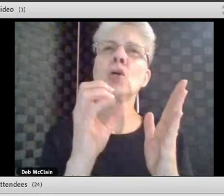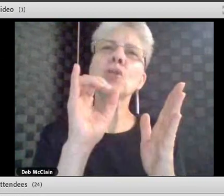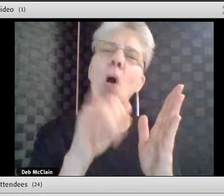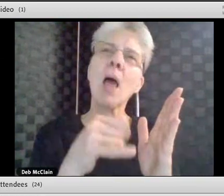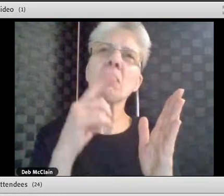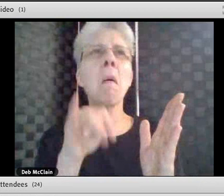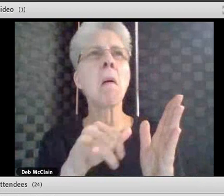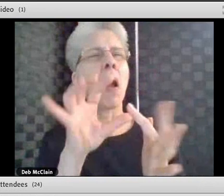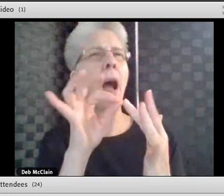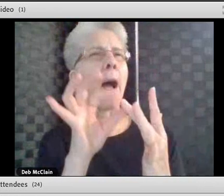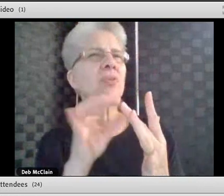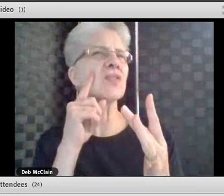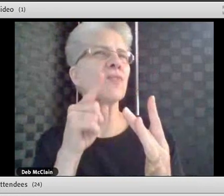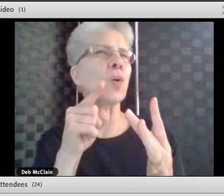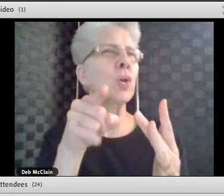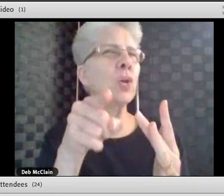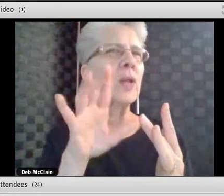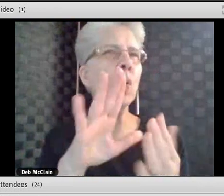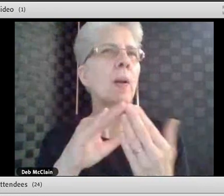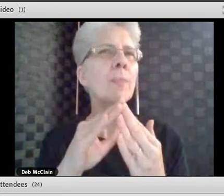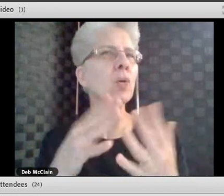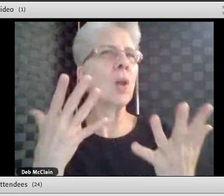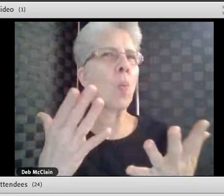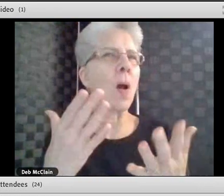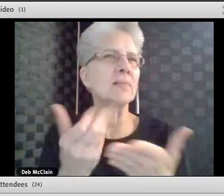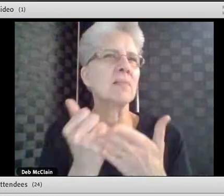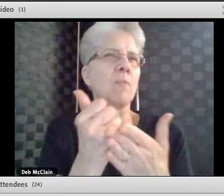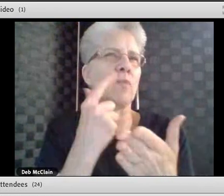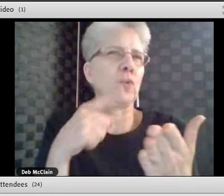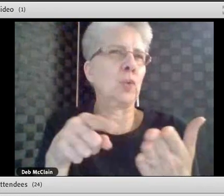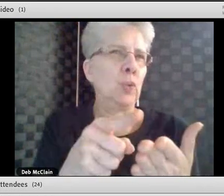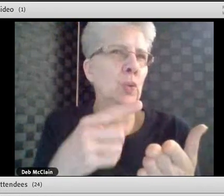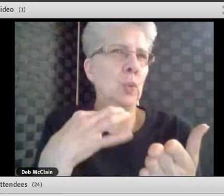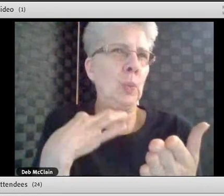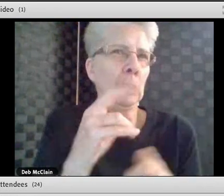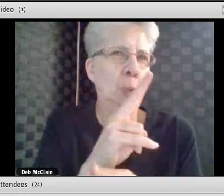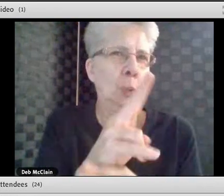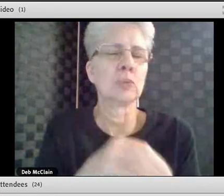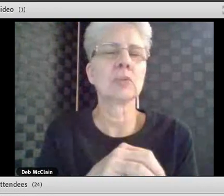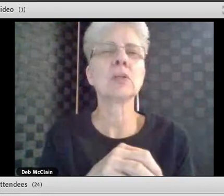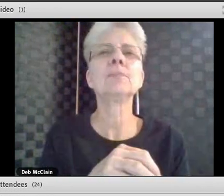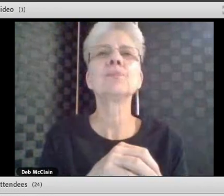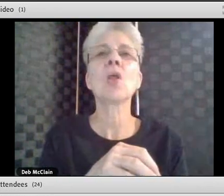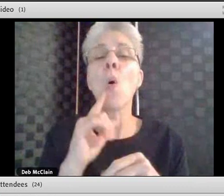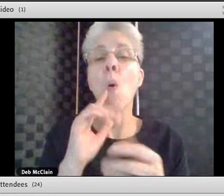to help with technology. So what options are available in your community that could be helpful?